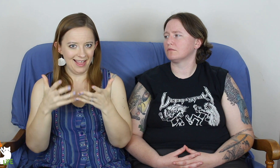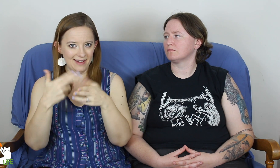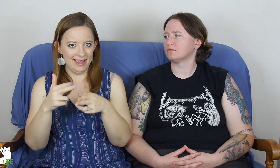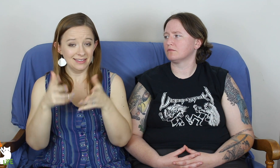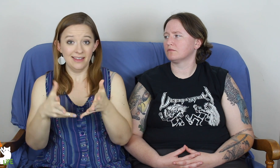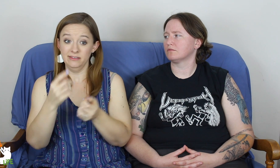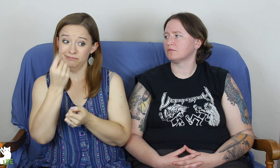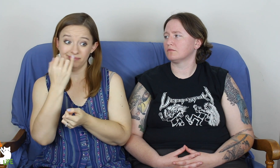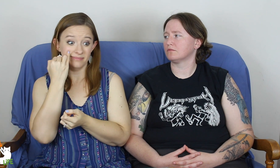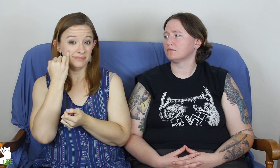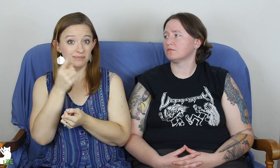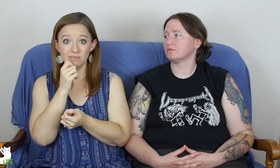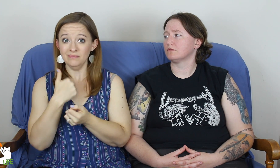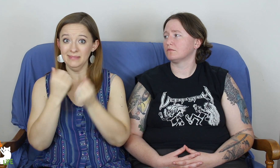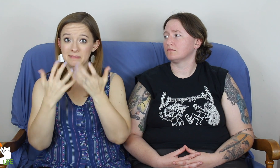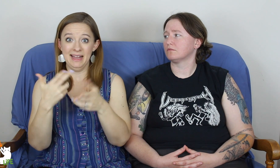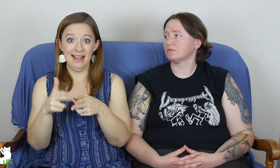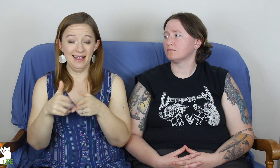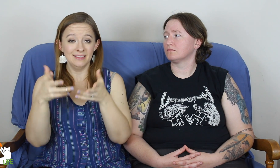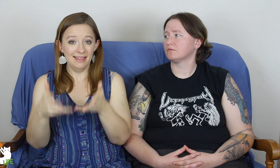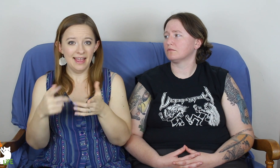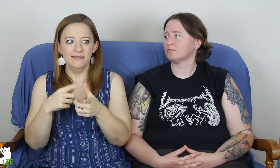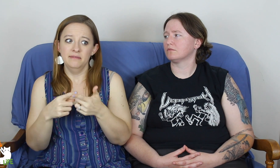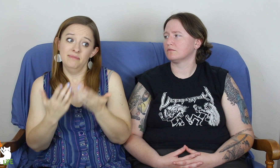but if you have a lot of eggs left... or if you don't have many left,